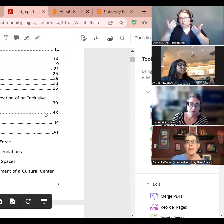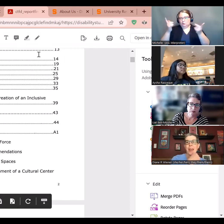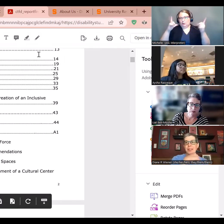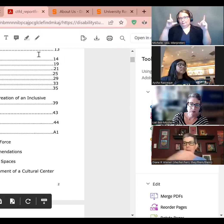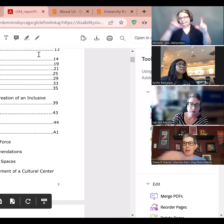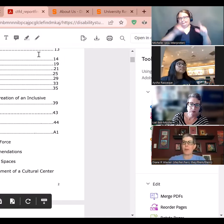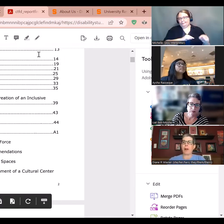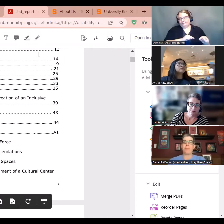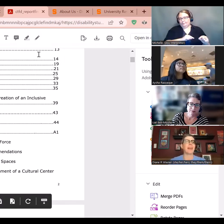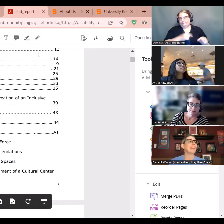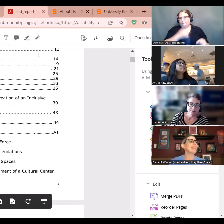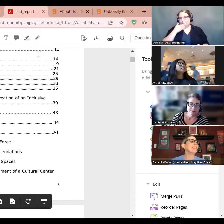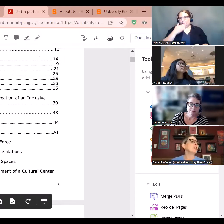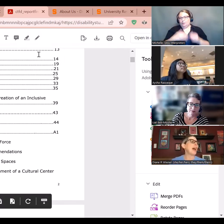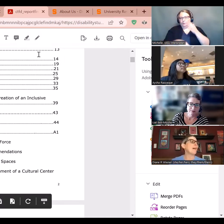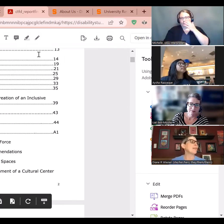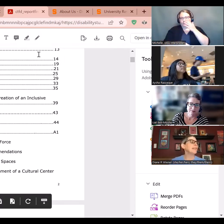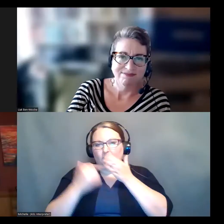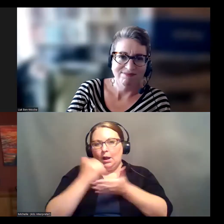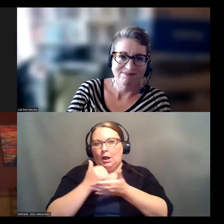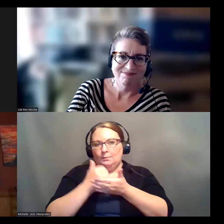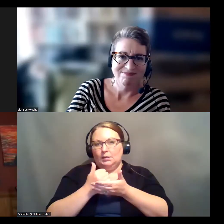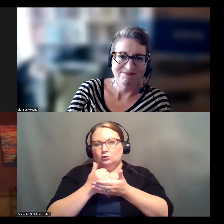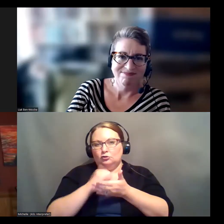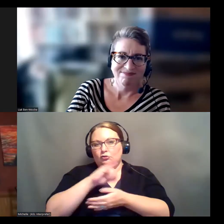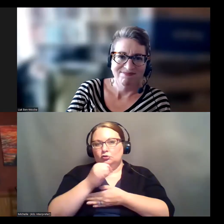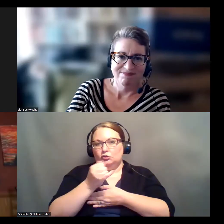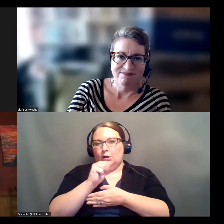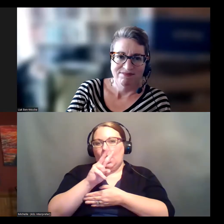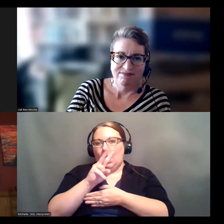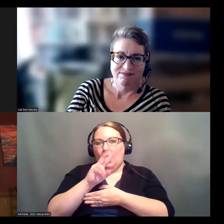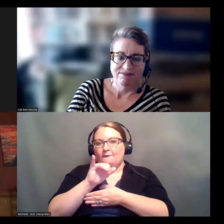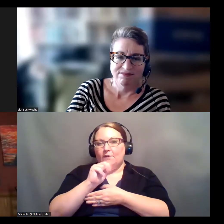thanks so much for helping, Javin, and thanks again to Margaret and Javin